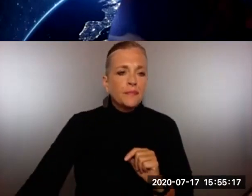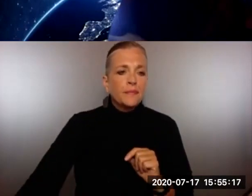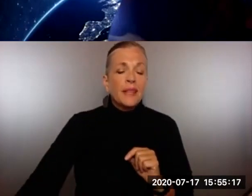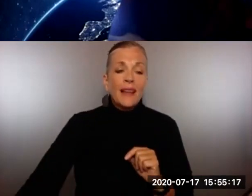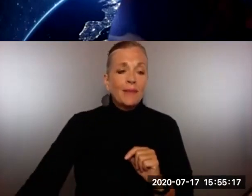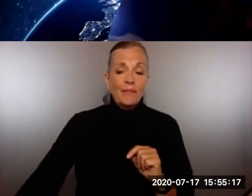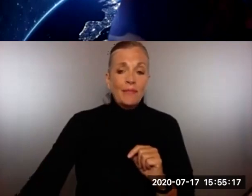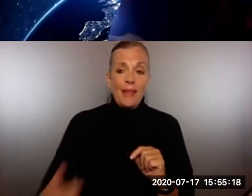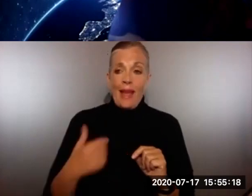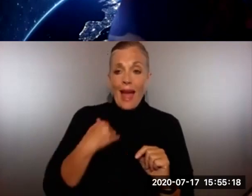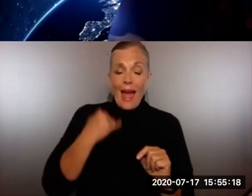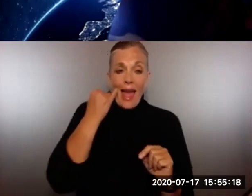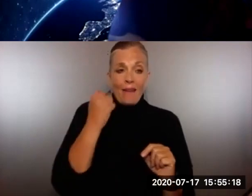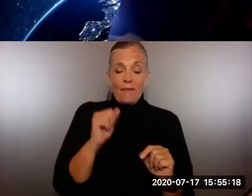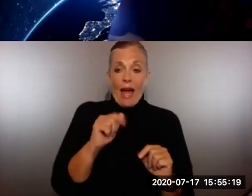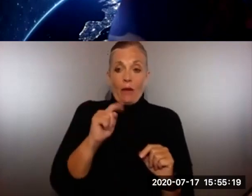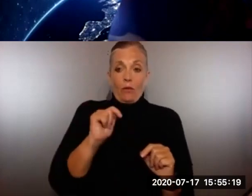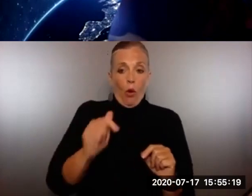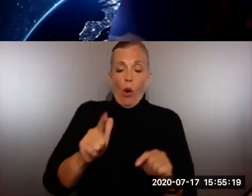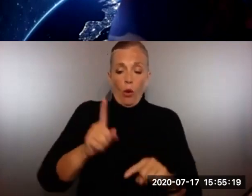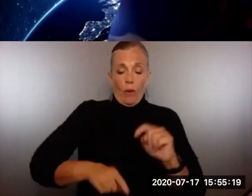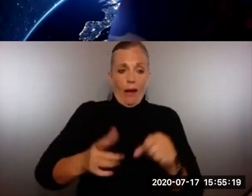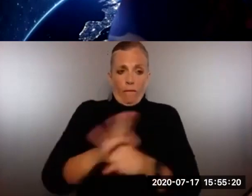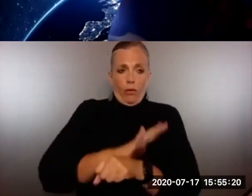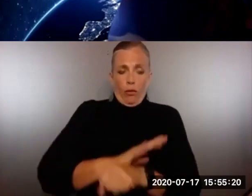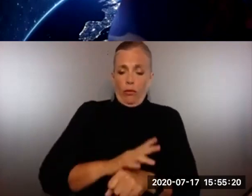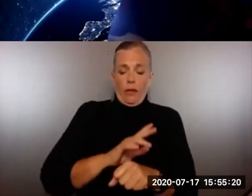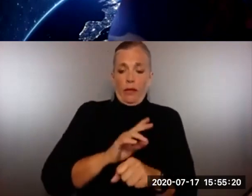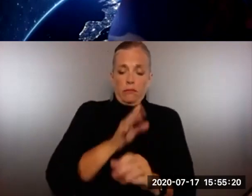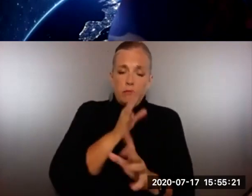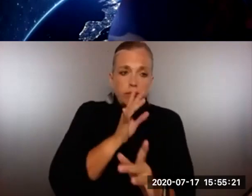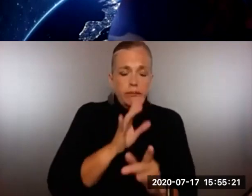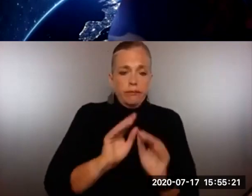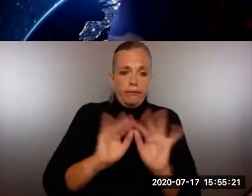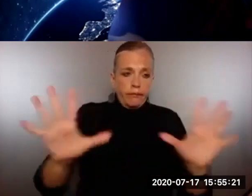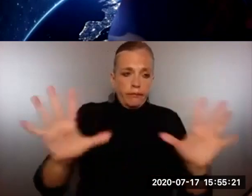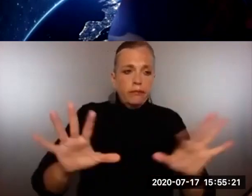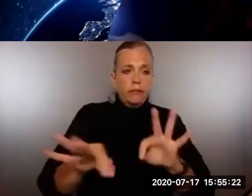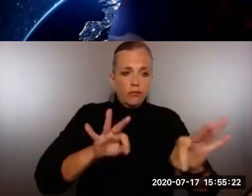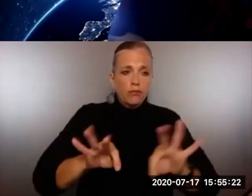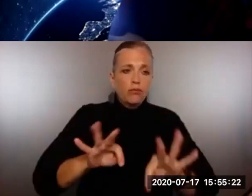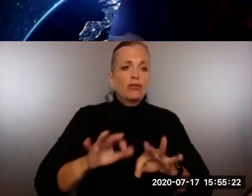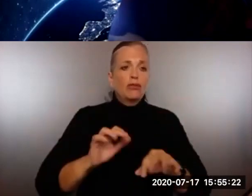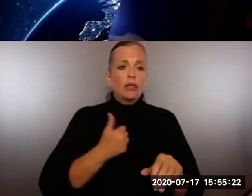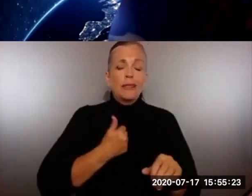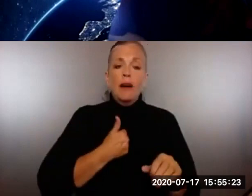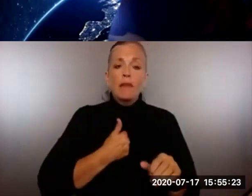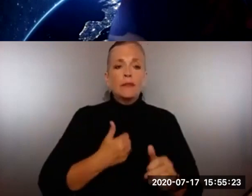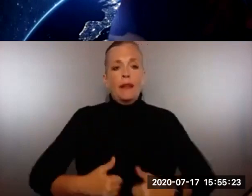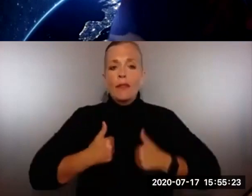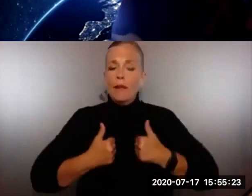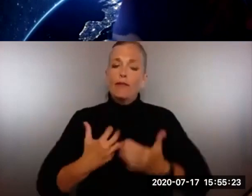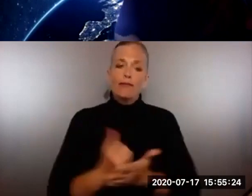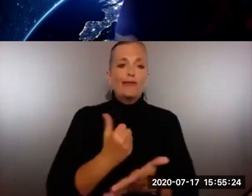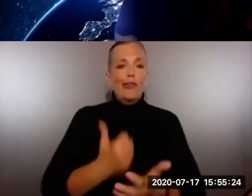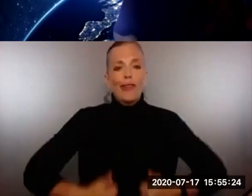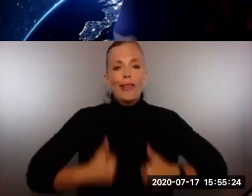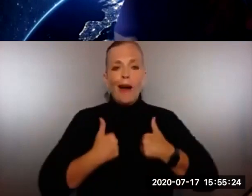to work together with us in creating that greater justice and opportunity I just mentioned.